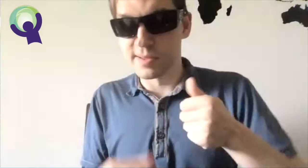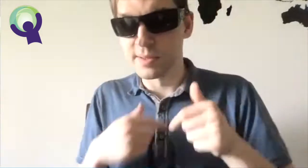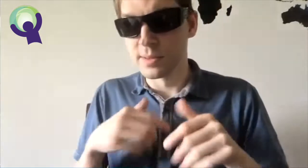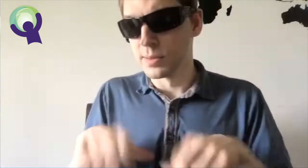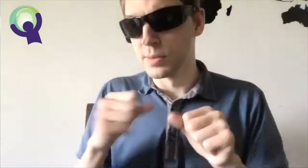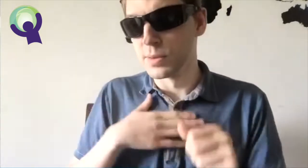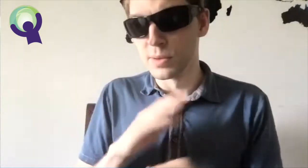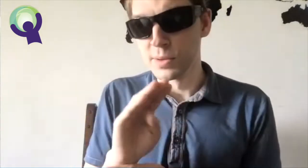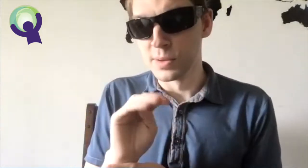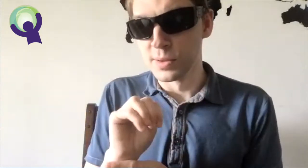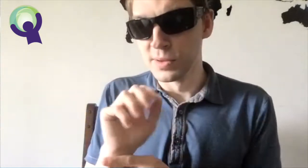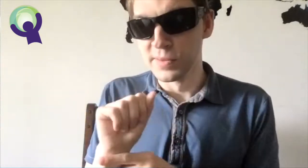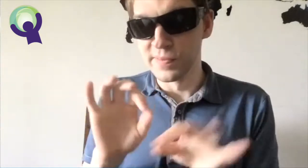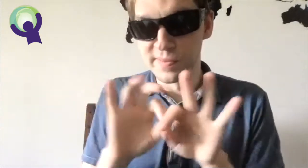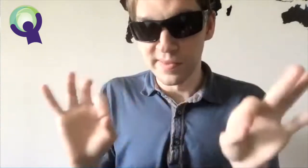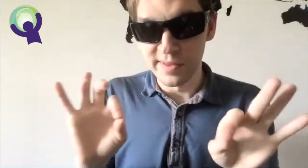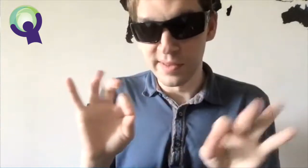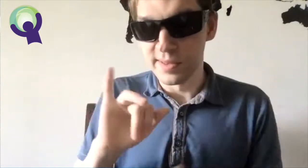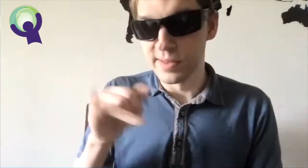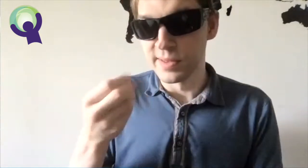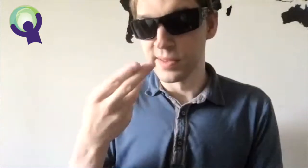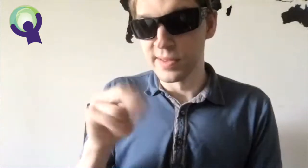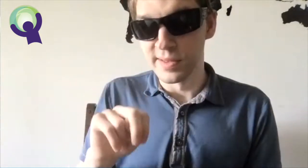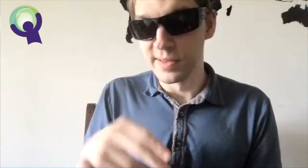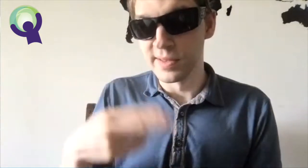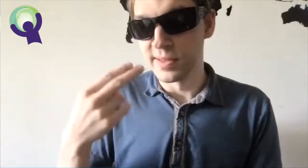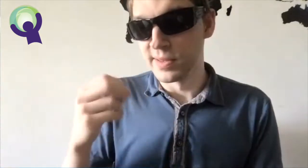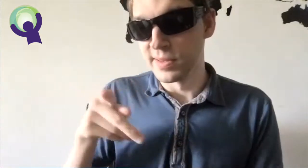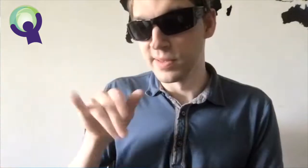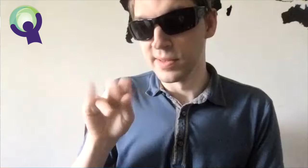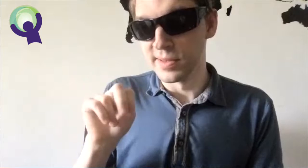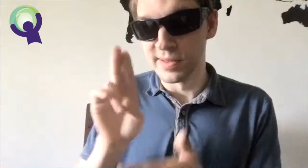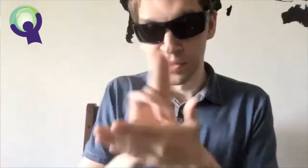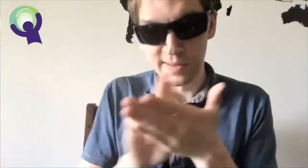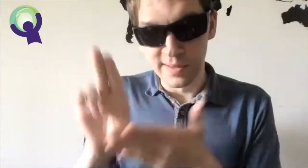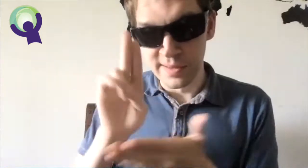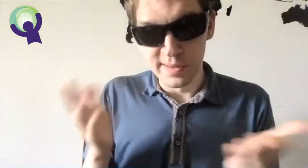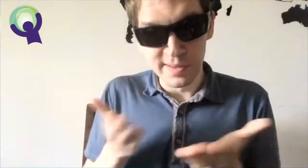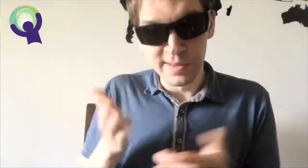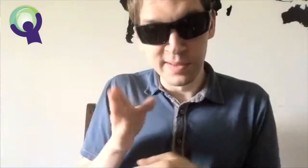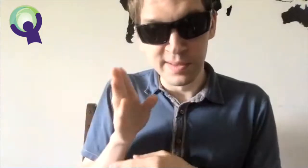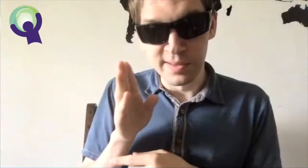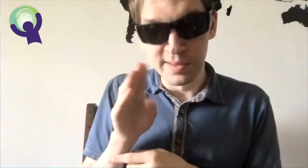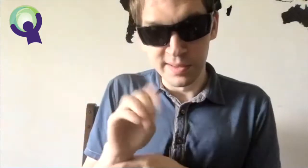But before I started my business I was able to get a grant while working for the federal government